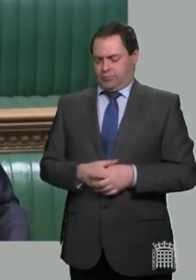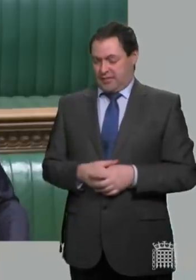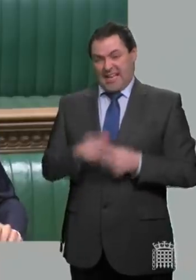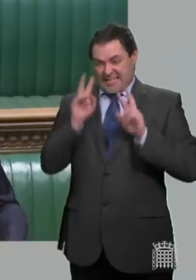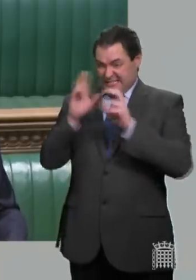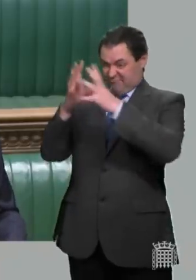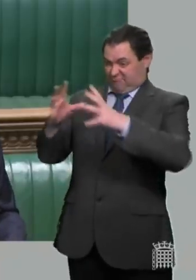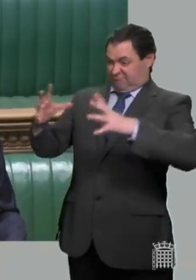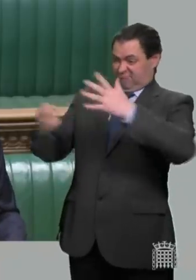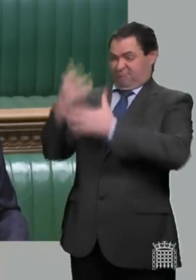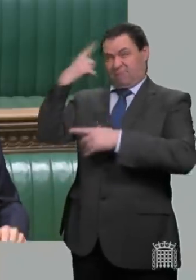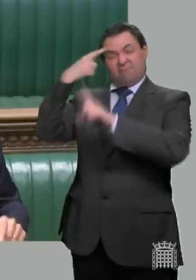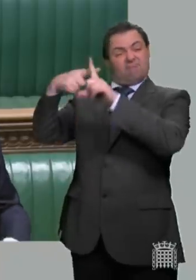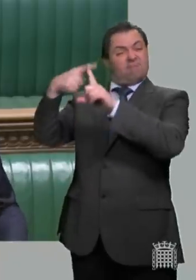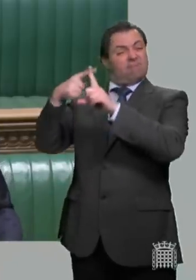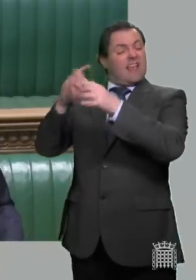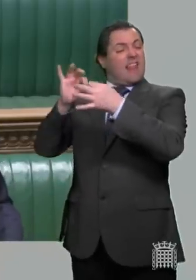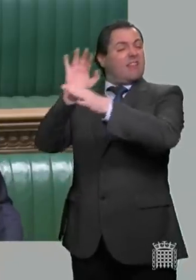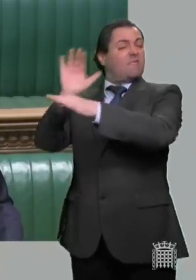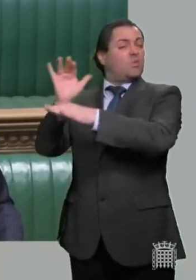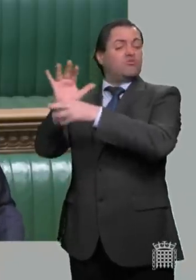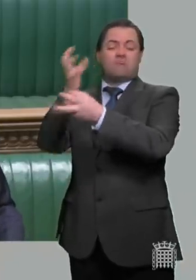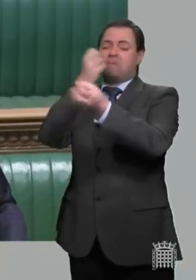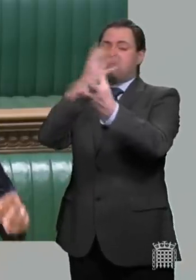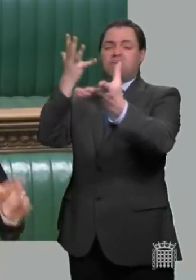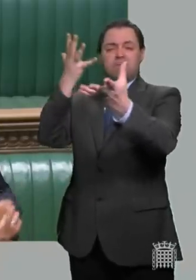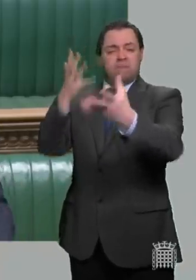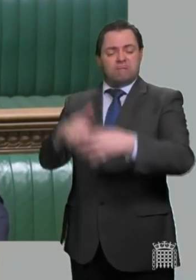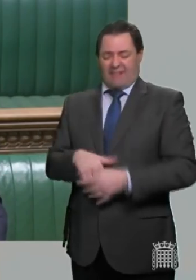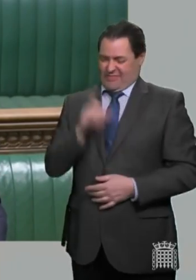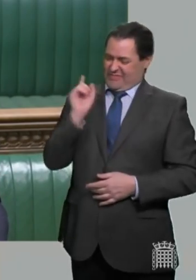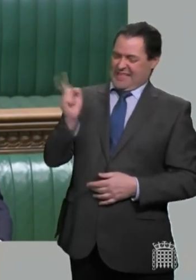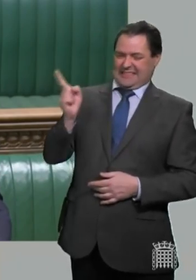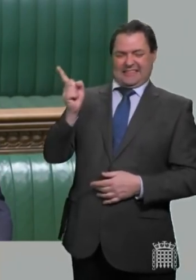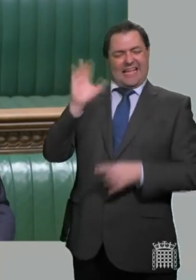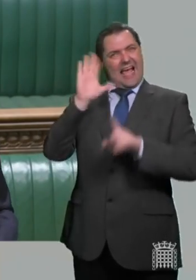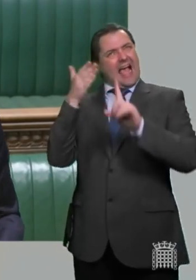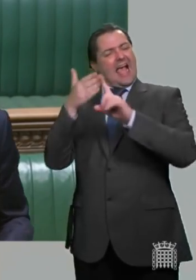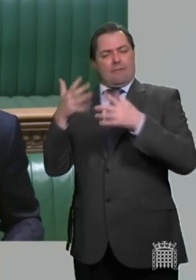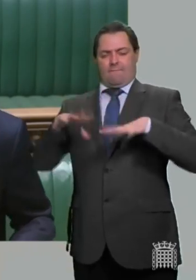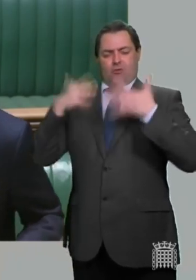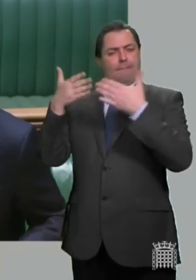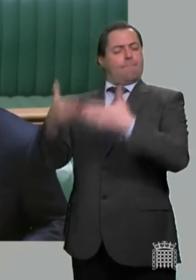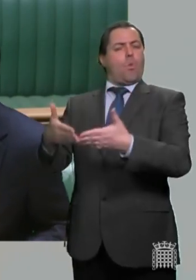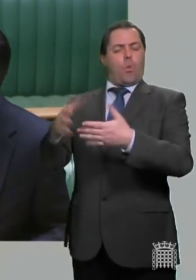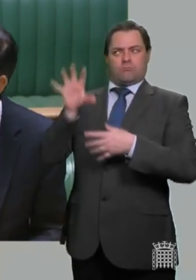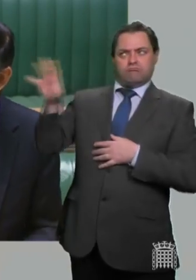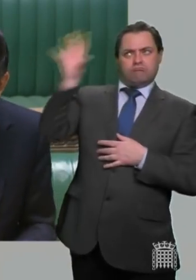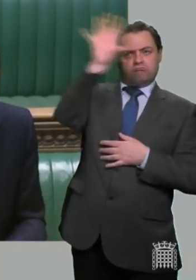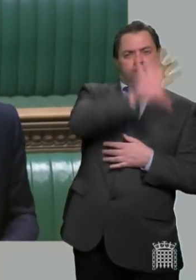optimistic and ambitious for their future. That is the future economy of this country.